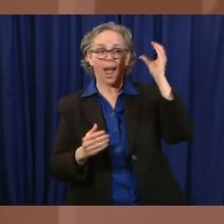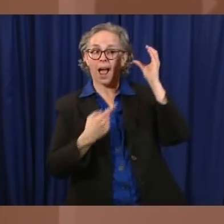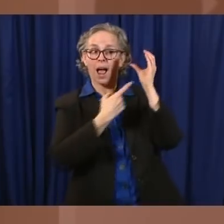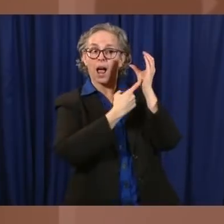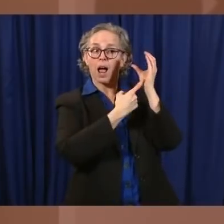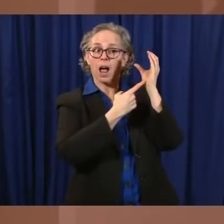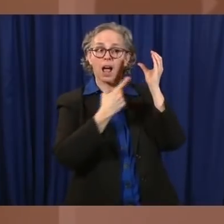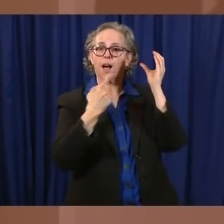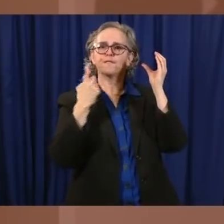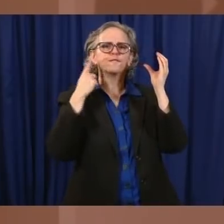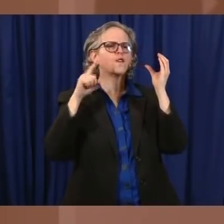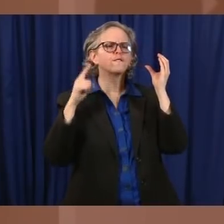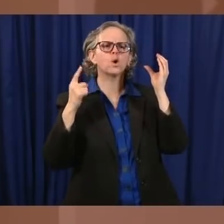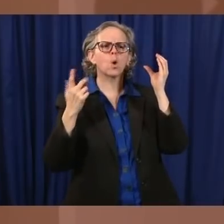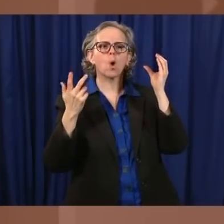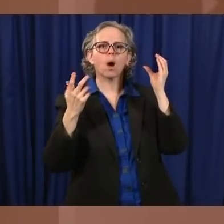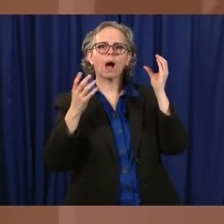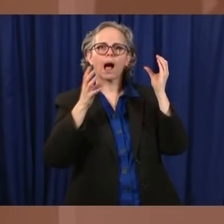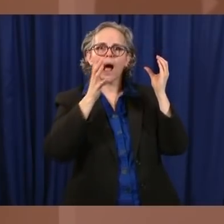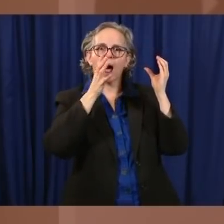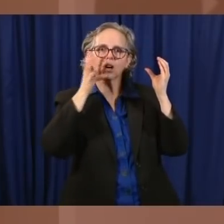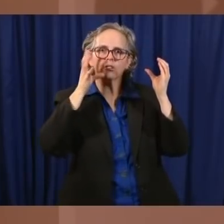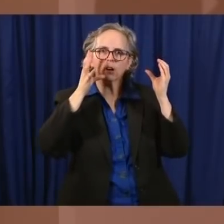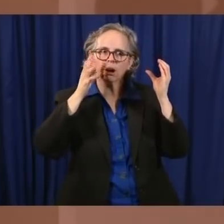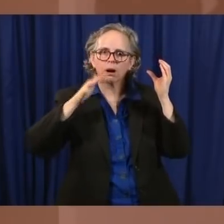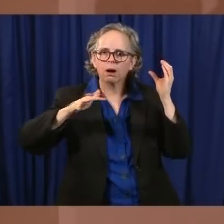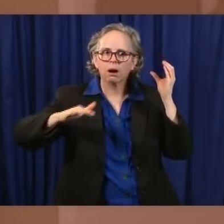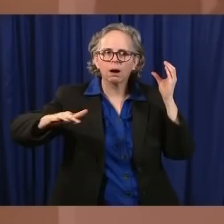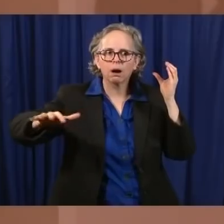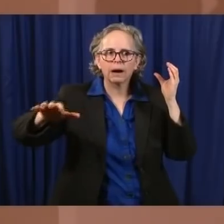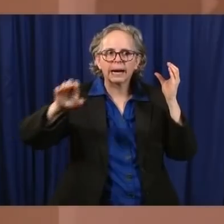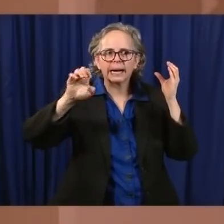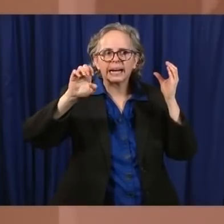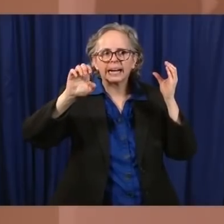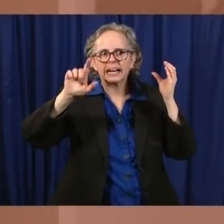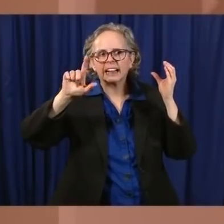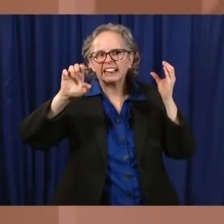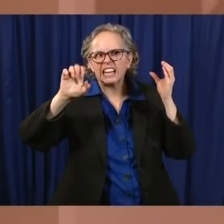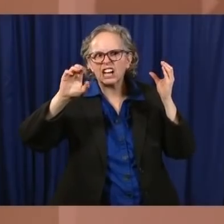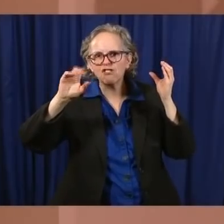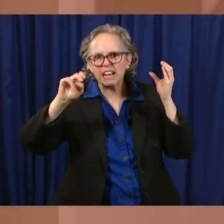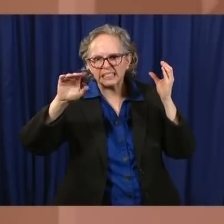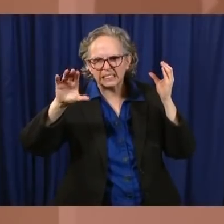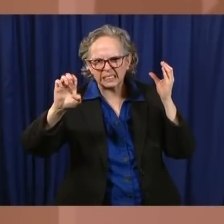DURING THIS CORONAVIRUS PANDEMIC. ADDITIONALLY, $1 MILLION IS